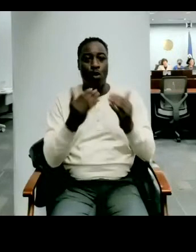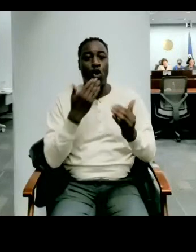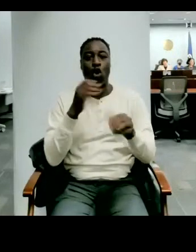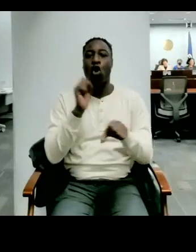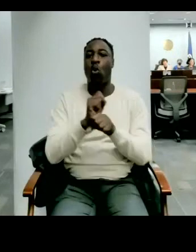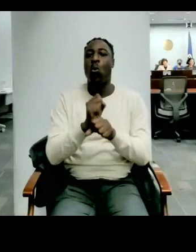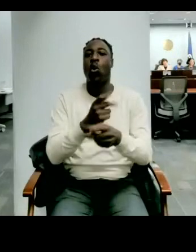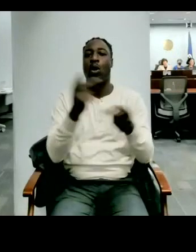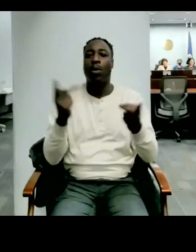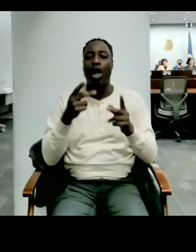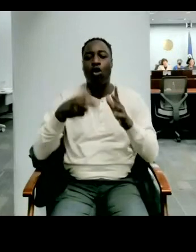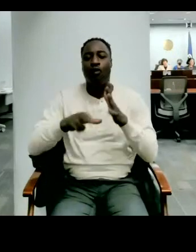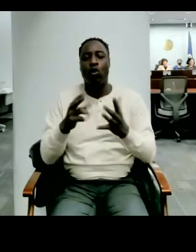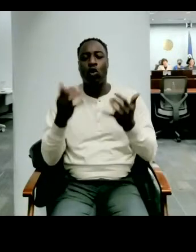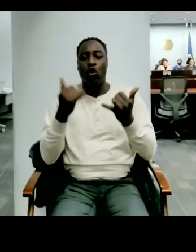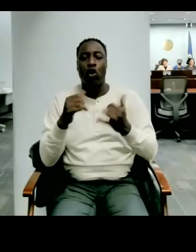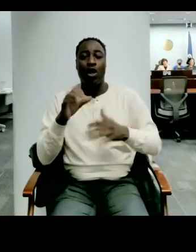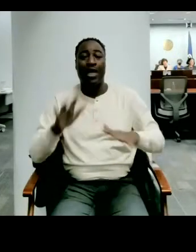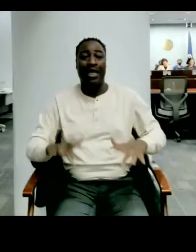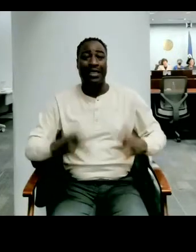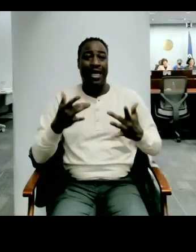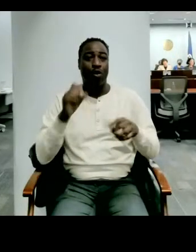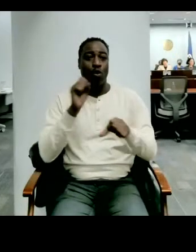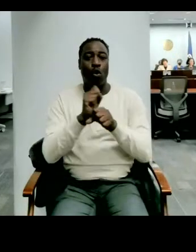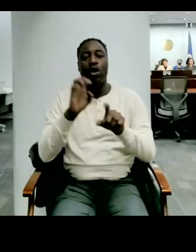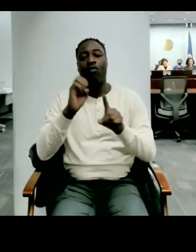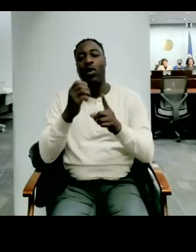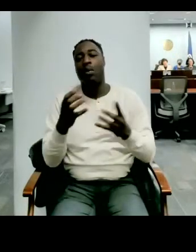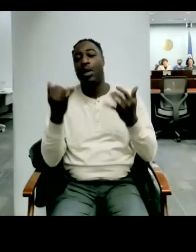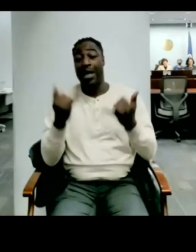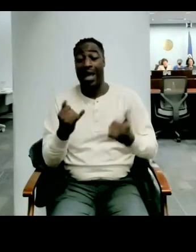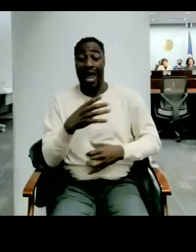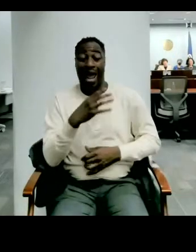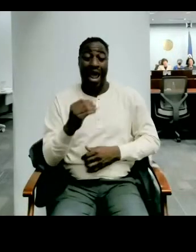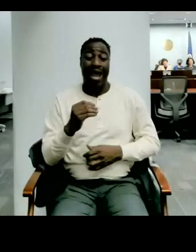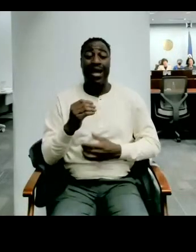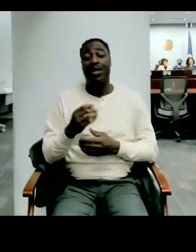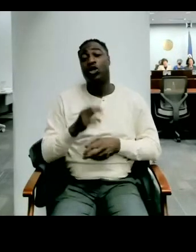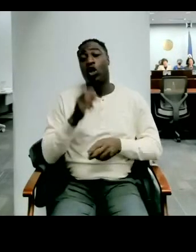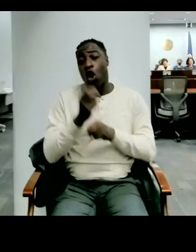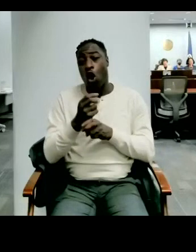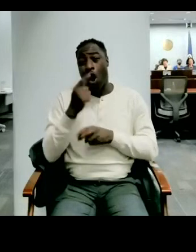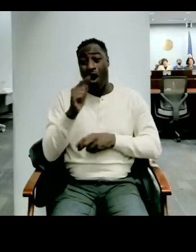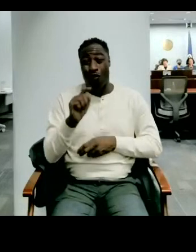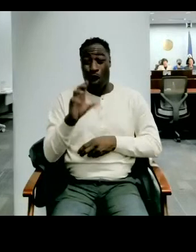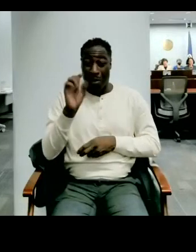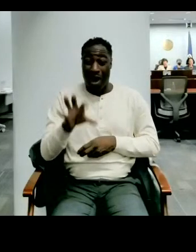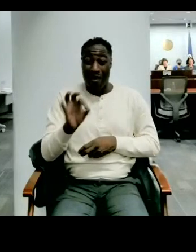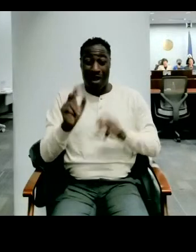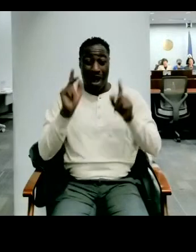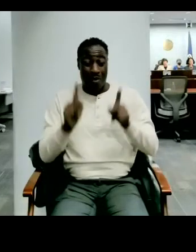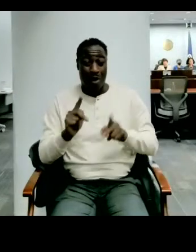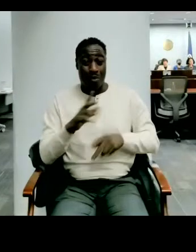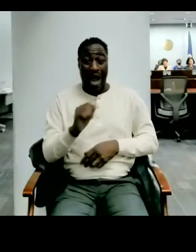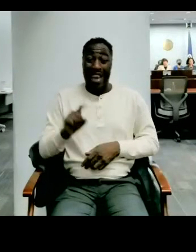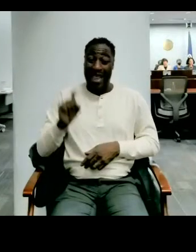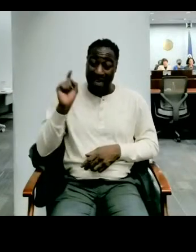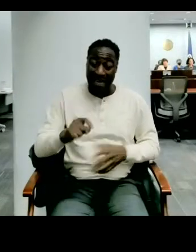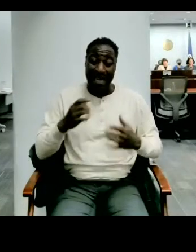If we review the current status of working environments today it is hard for companies to find people and given, they need to have a good workplace,